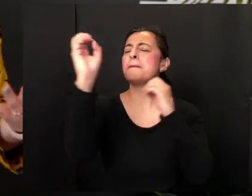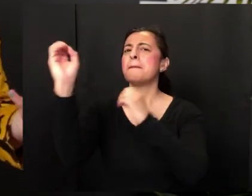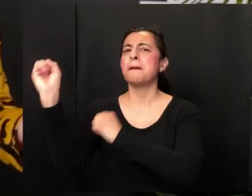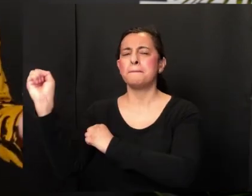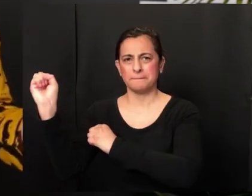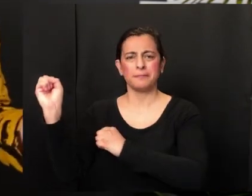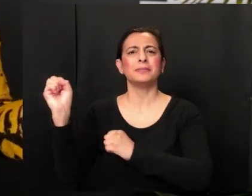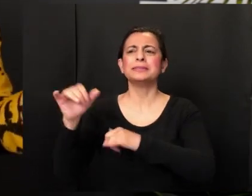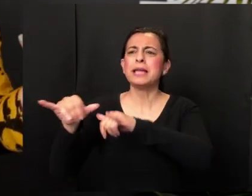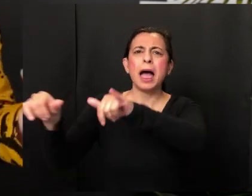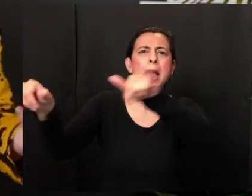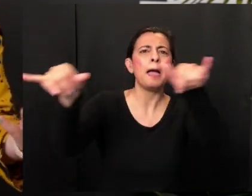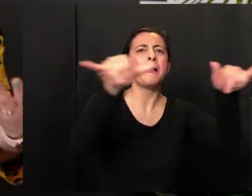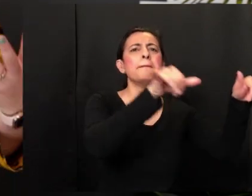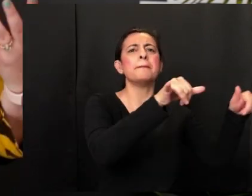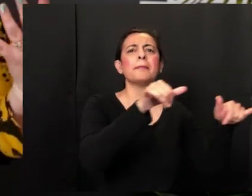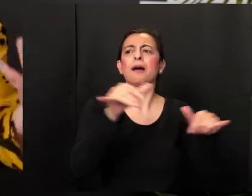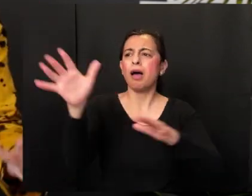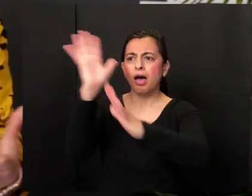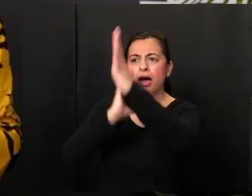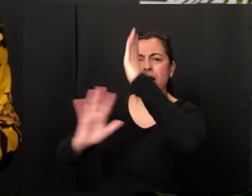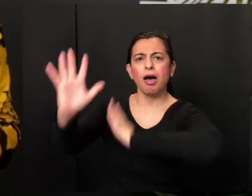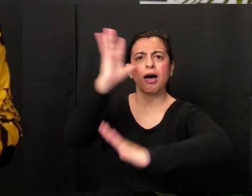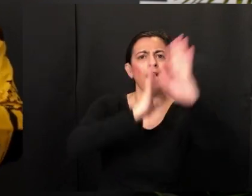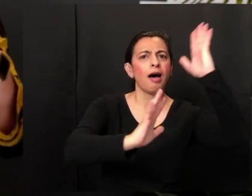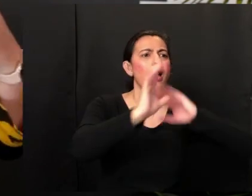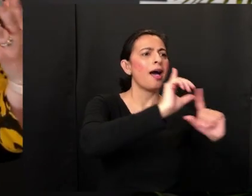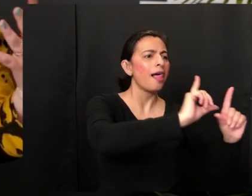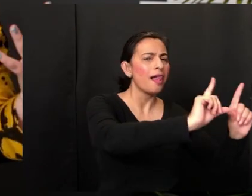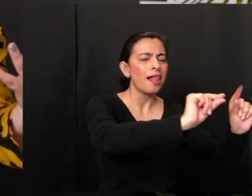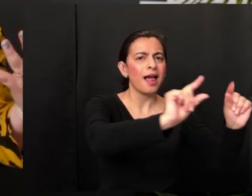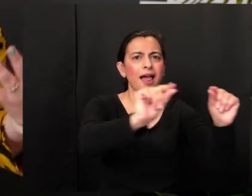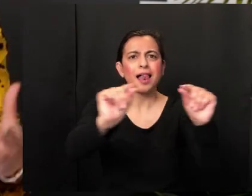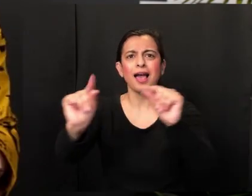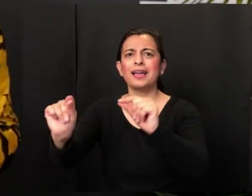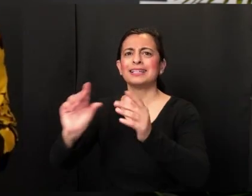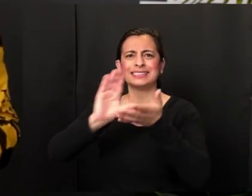seemed to have this common thread, this common understanding.